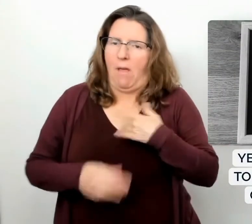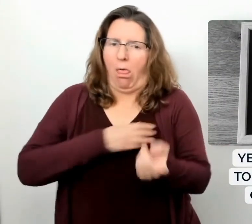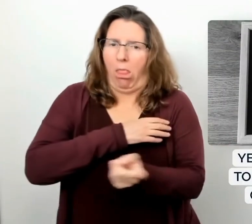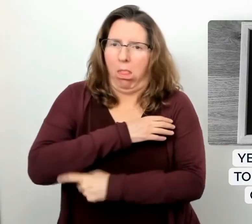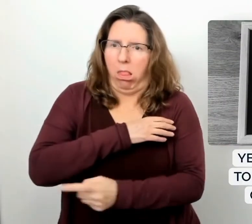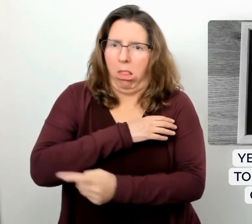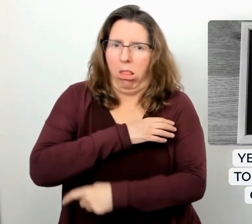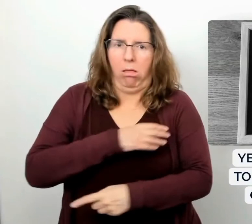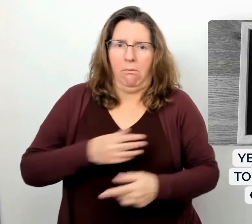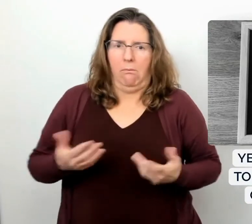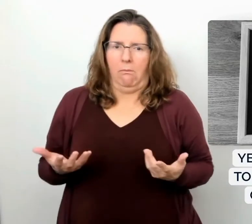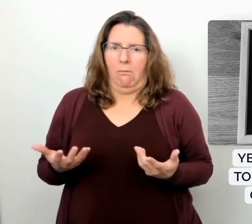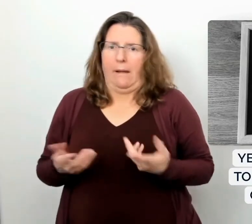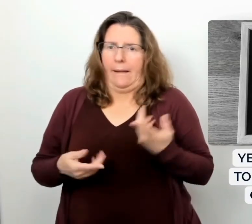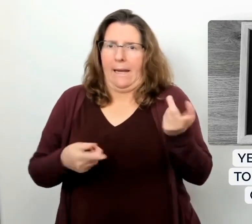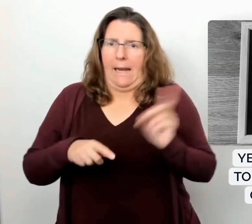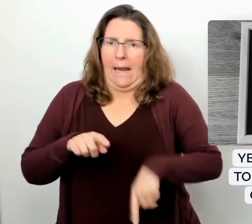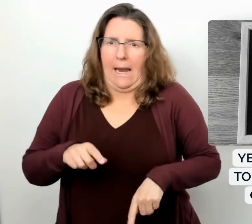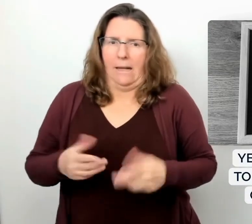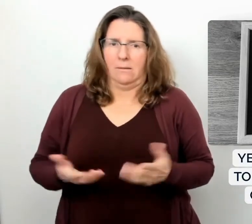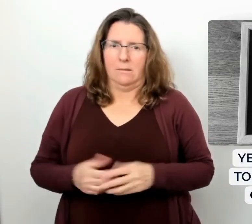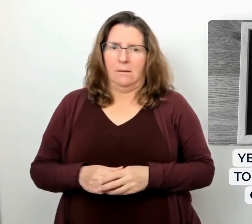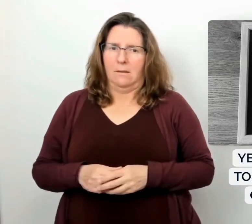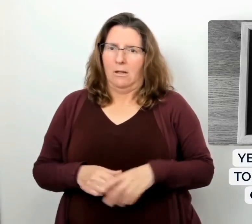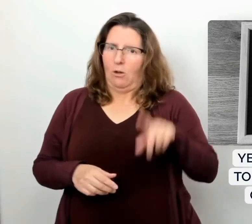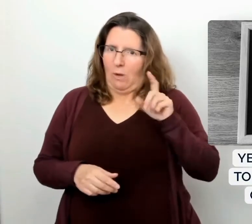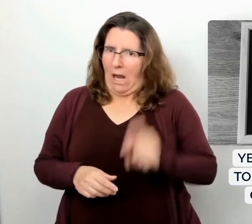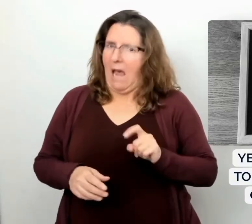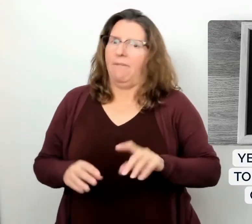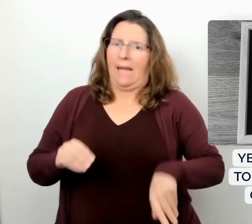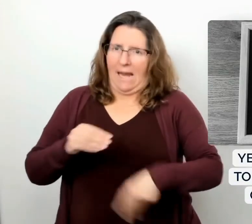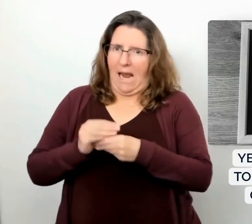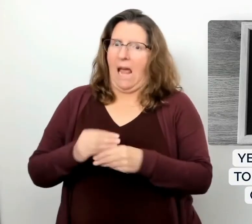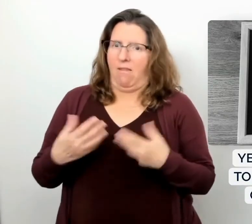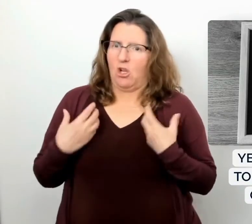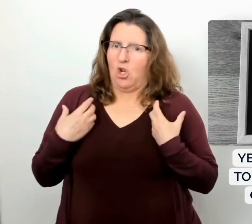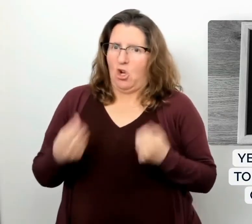If you are tempted to say " I can't" have the courage to add "yet."